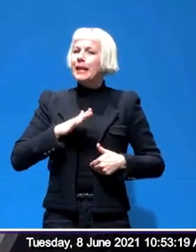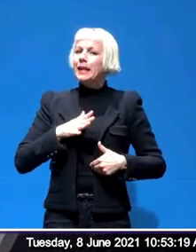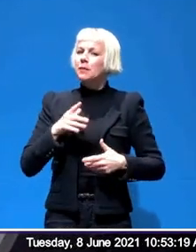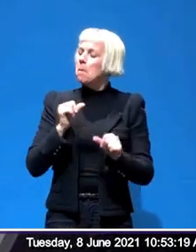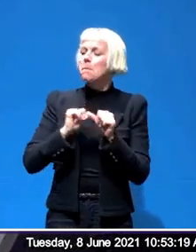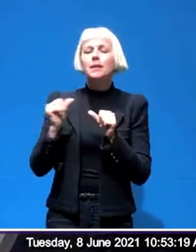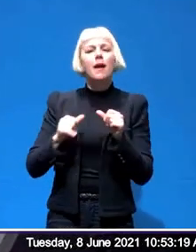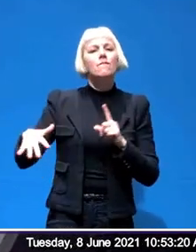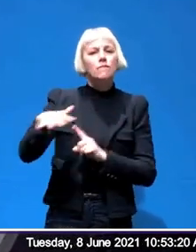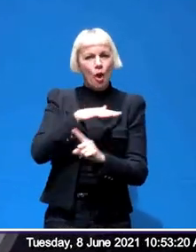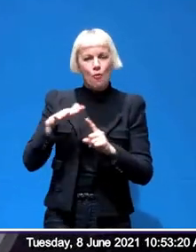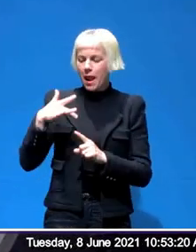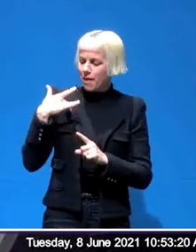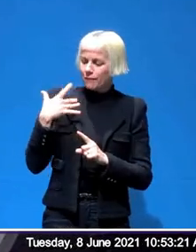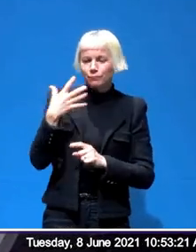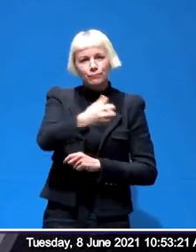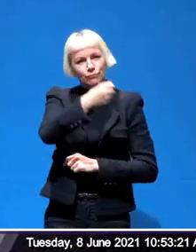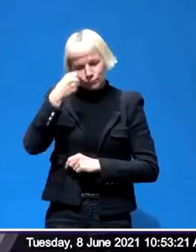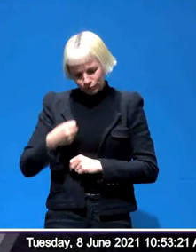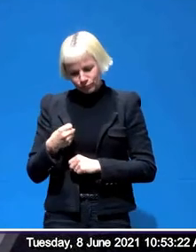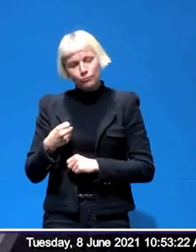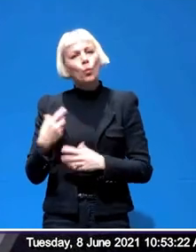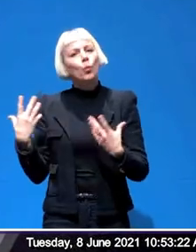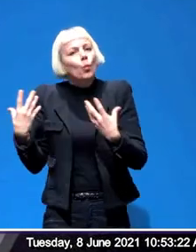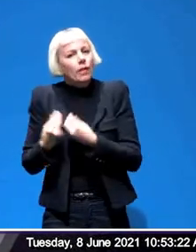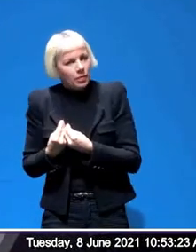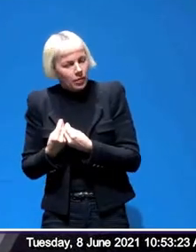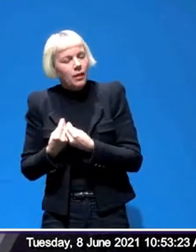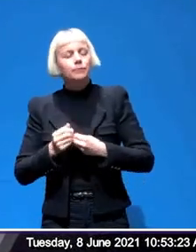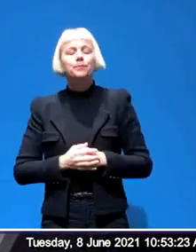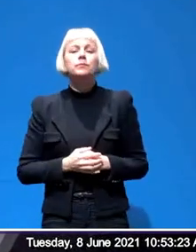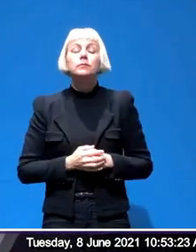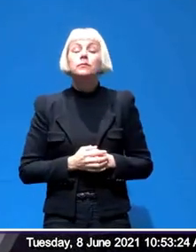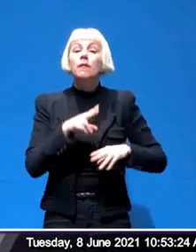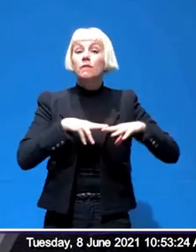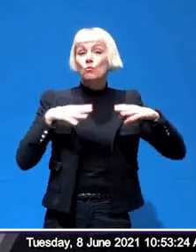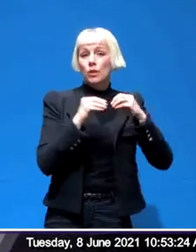At the time Daniel moved out of N Street and into our house in February 2019,